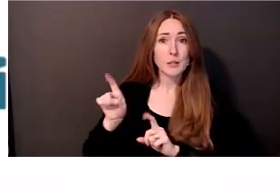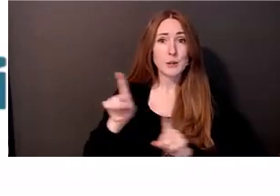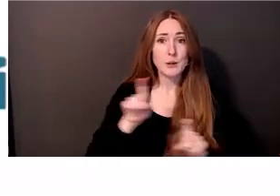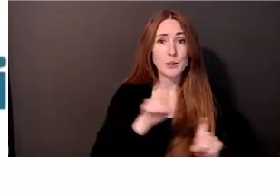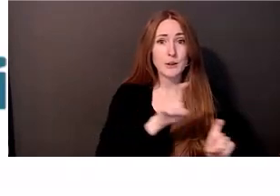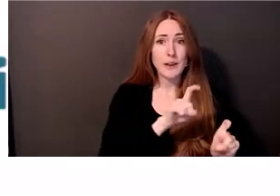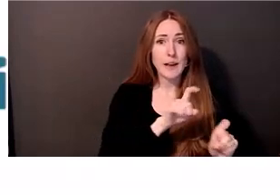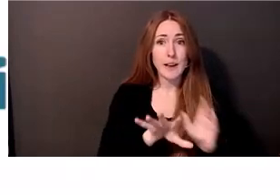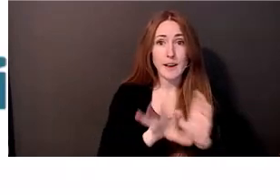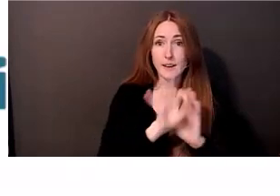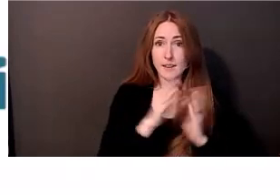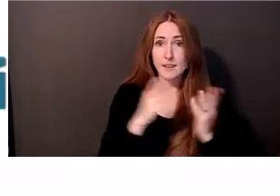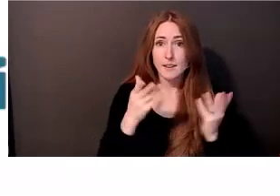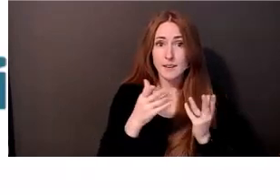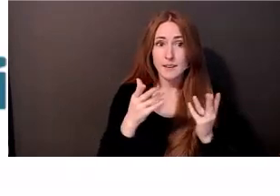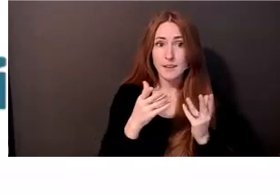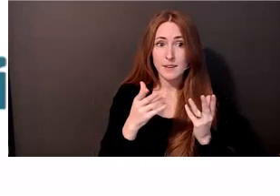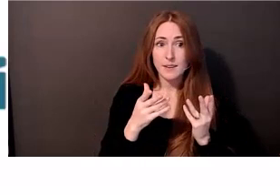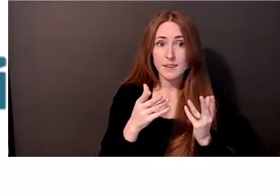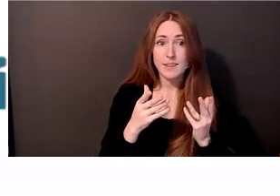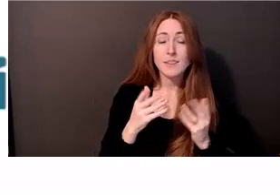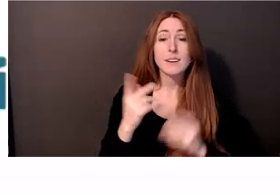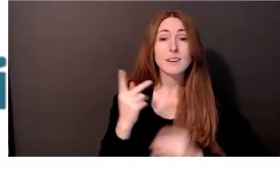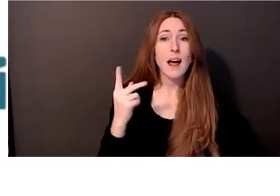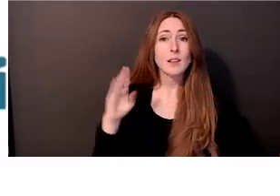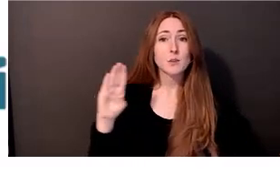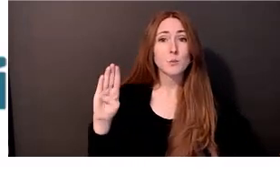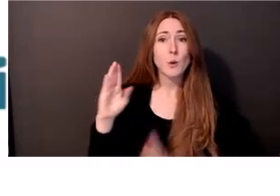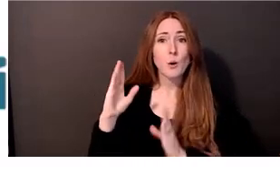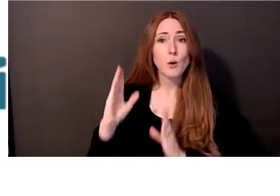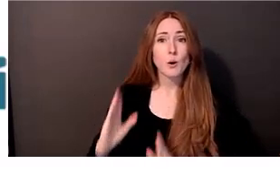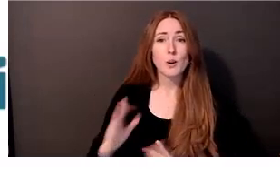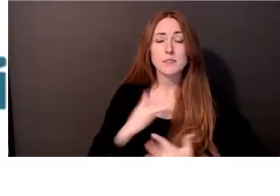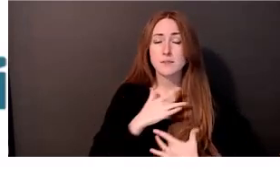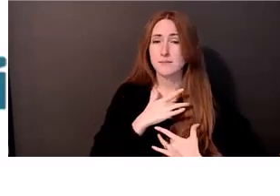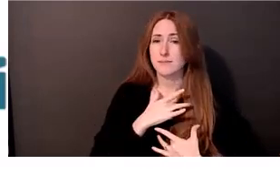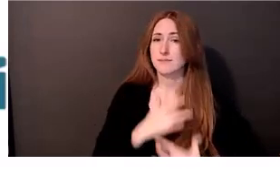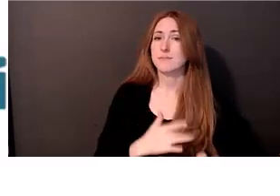showed that knowledge broker are mainly or most of them are clinicians.